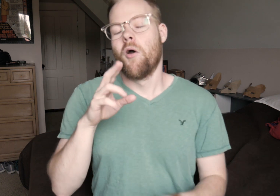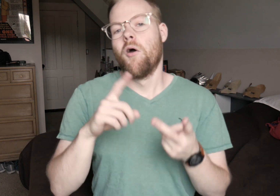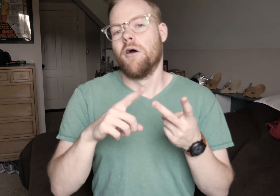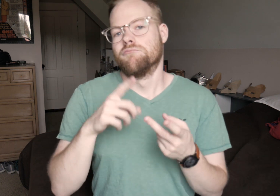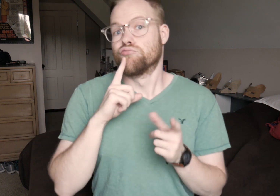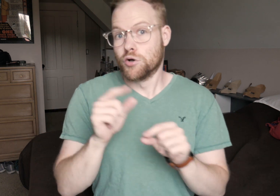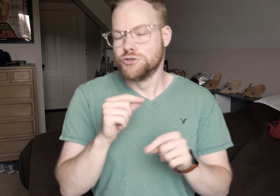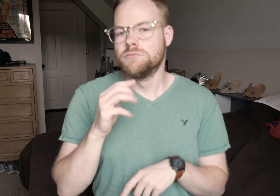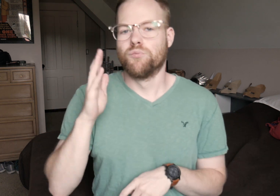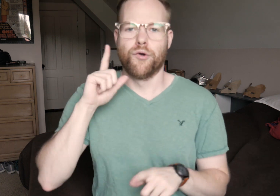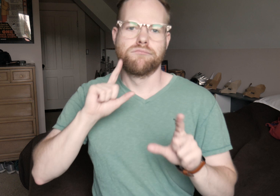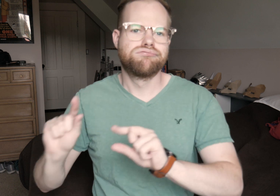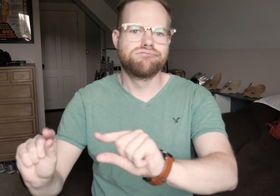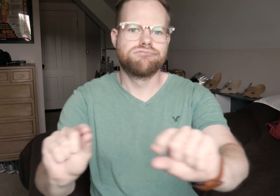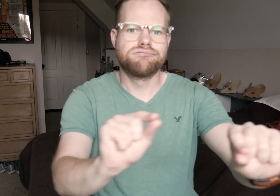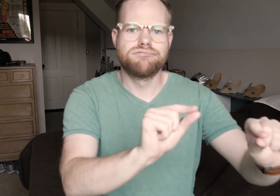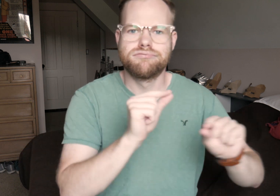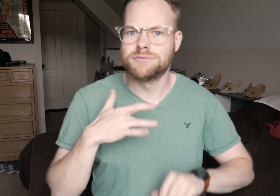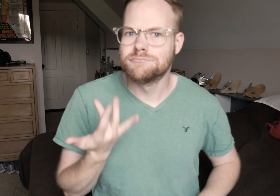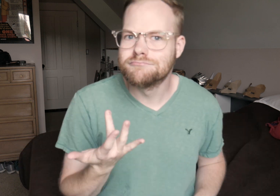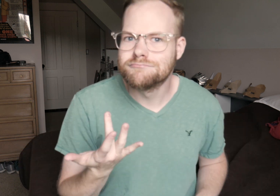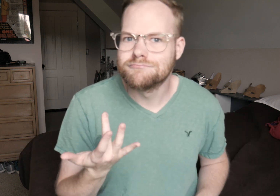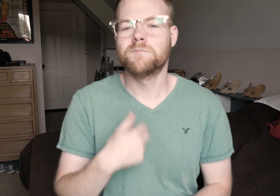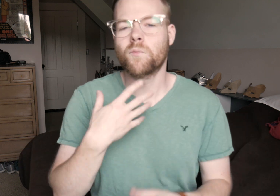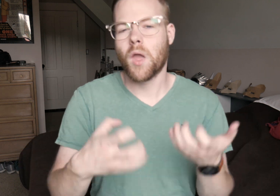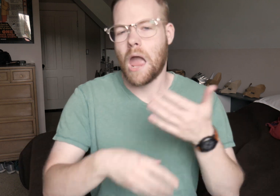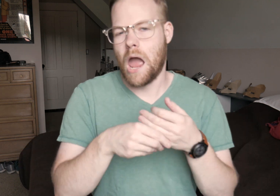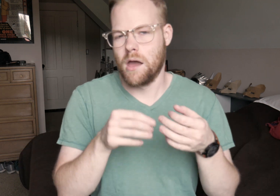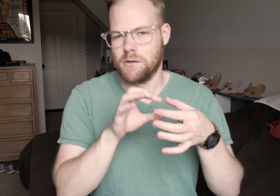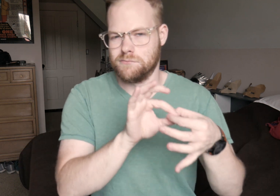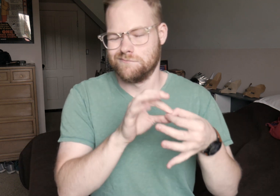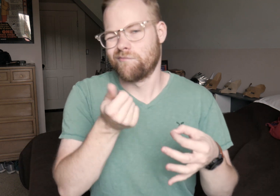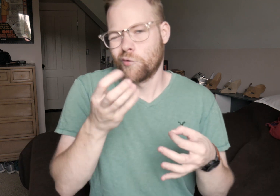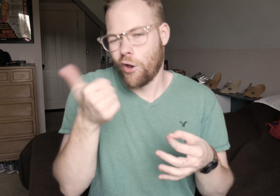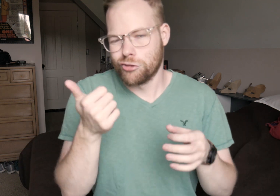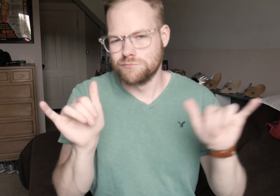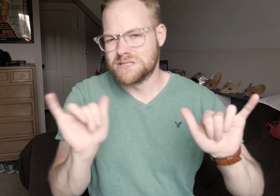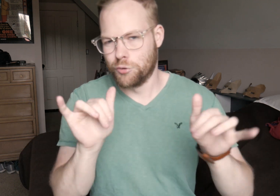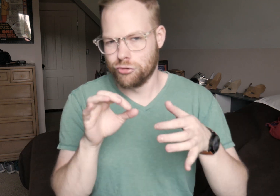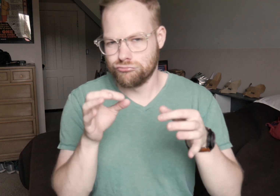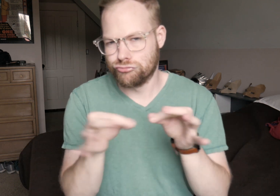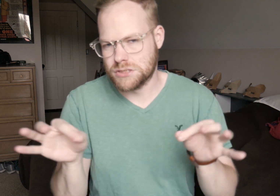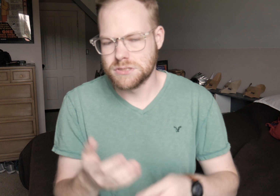Or if it's about rumors, it'll be [rumor repeated while moving in a large circle]. I want to add a few other similar phrases.